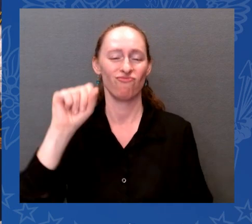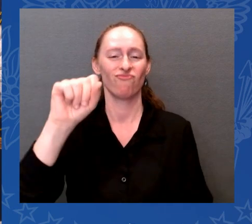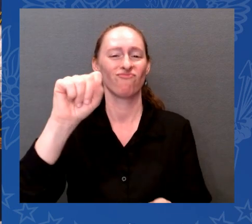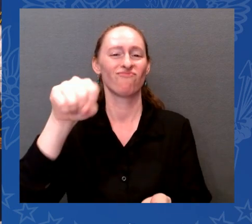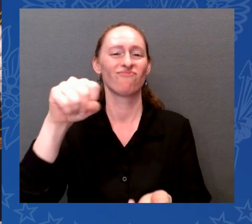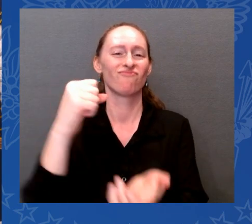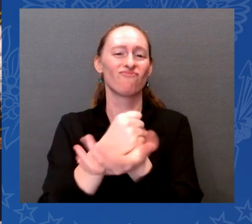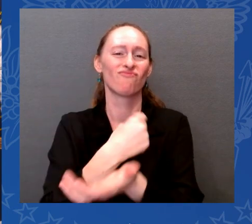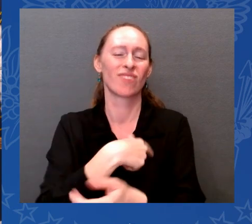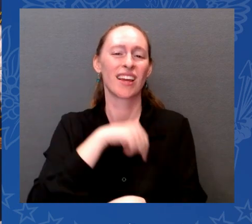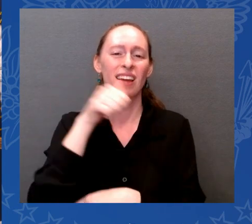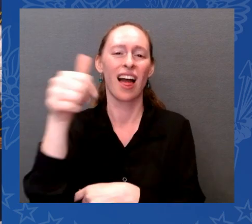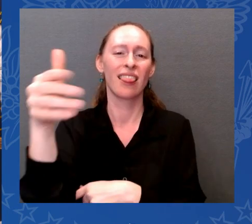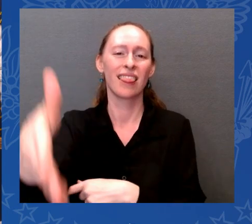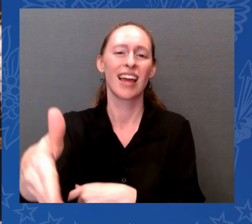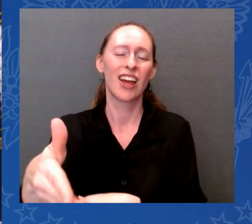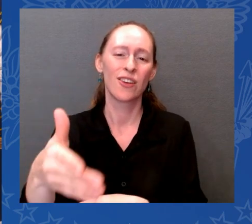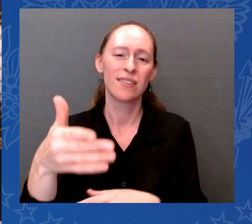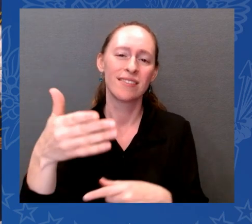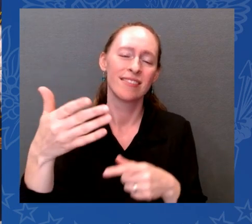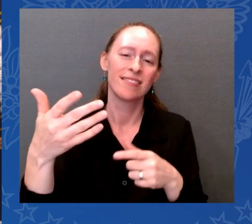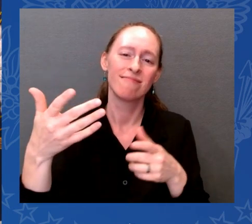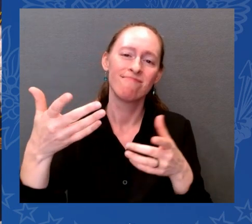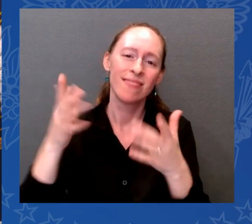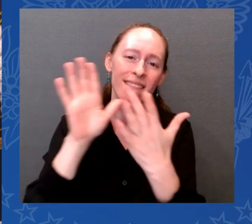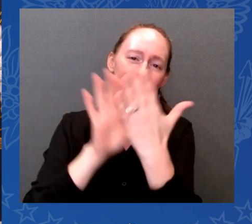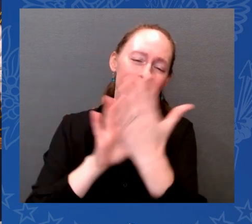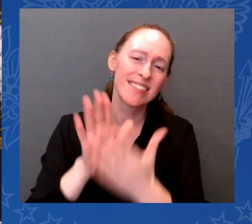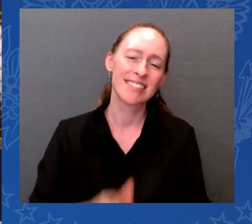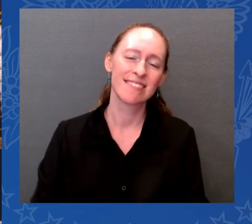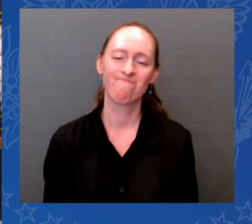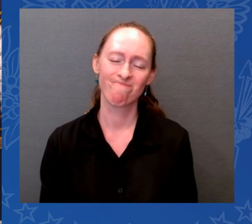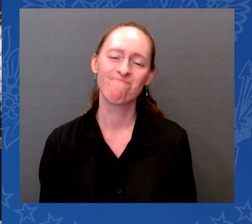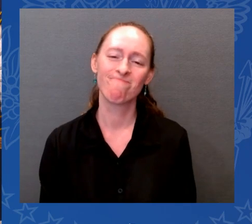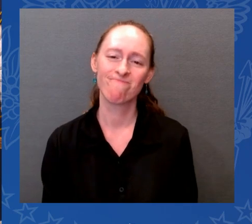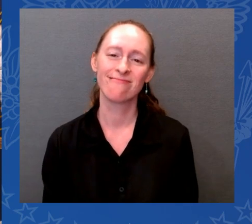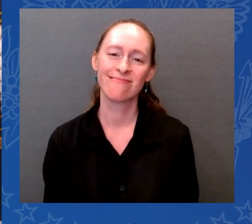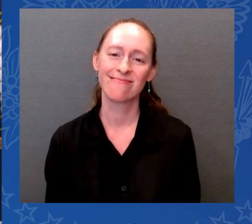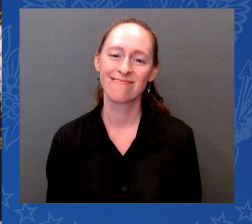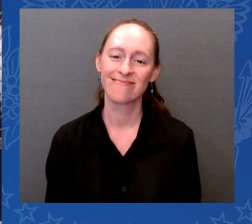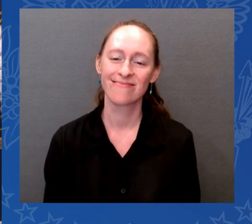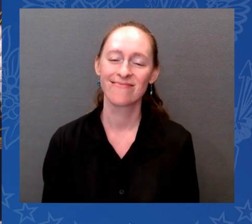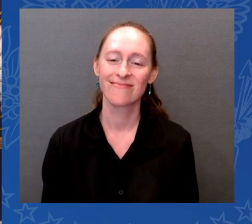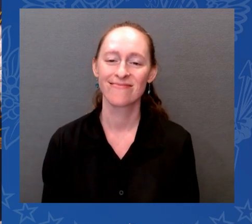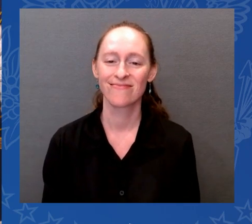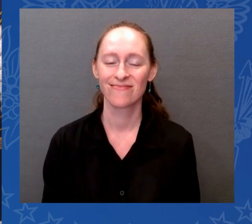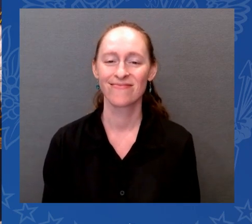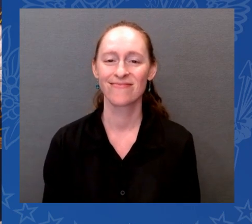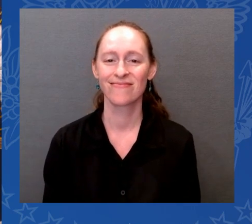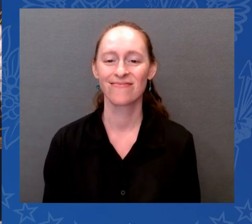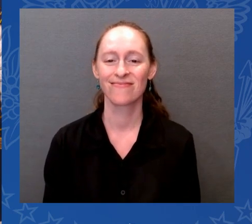I've had to pay respects with you this past weekend on the National Fallen Firefighters Memorial.